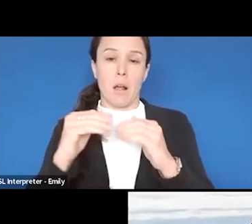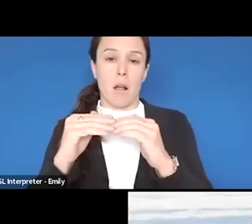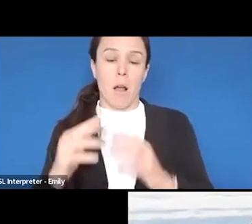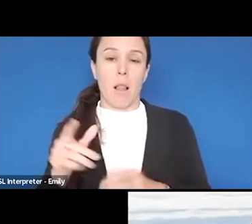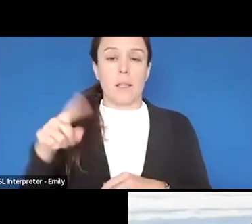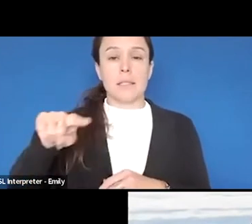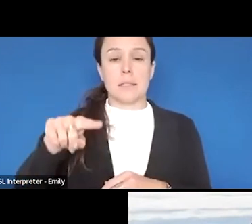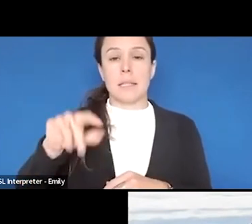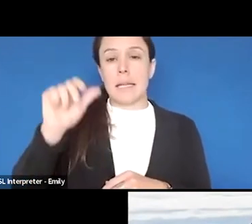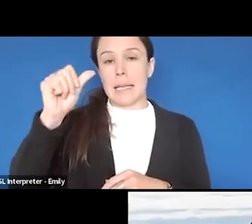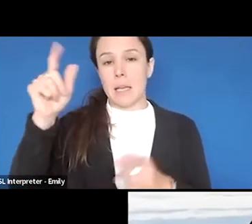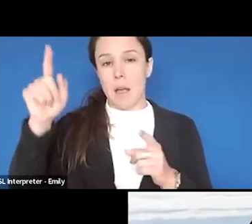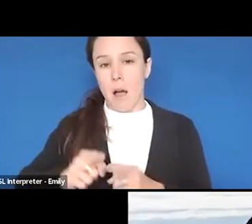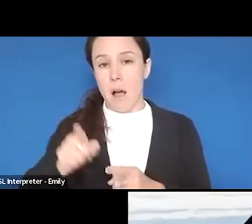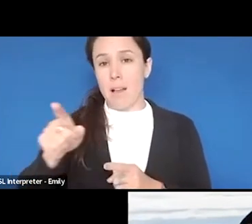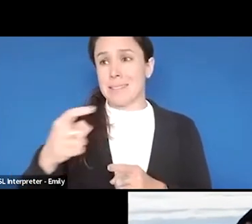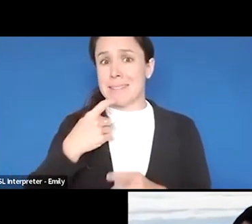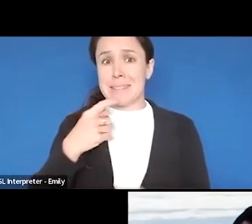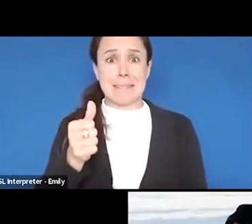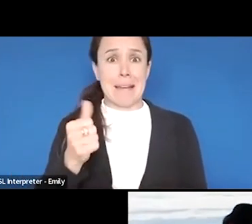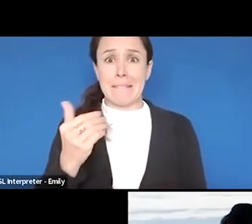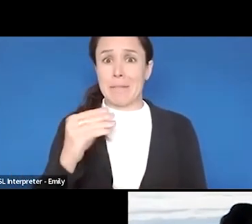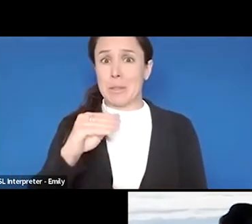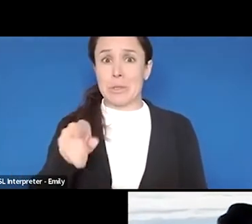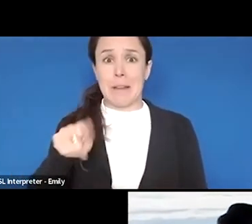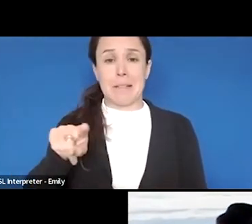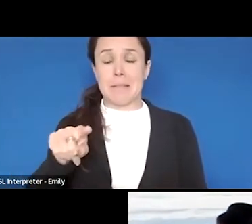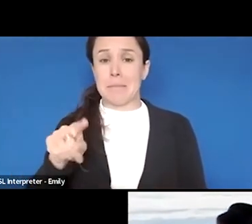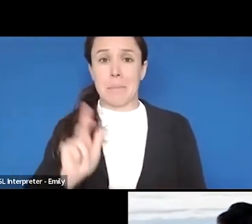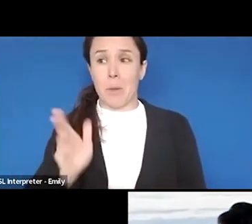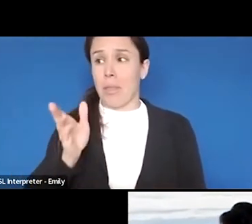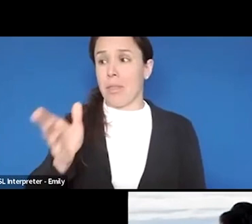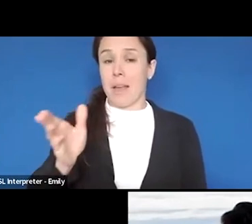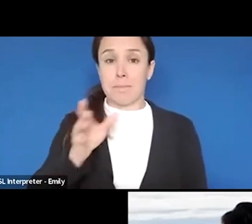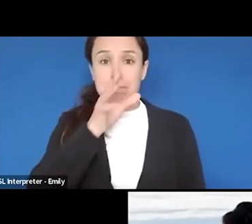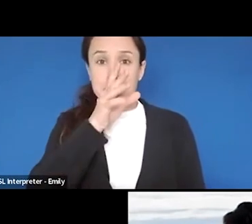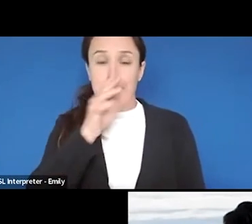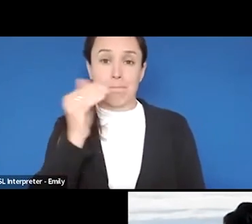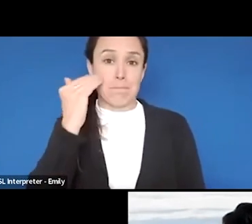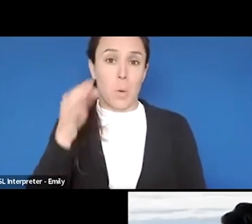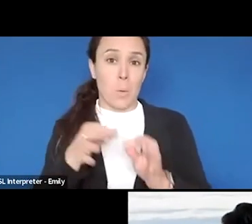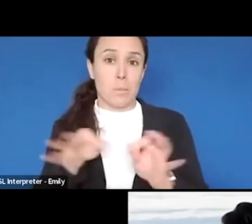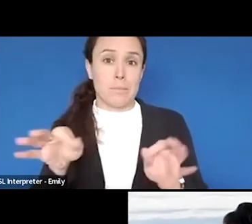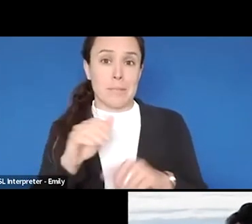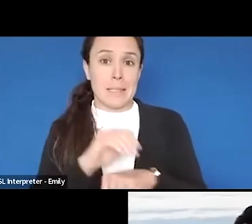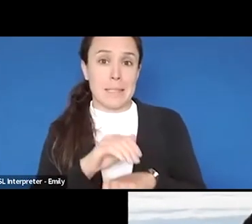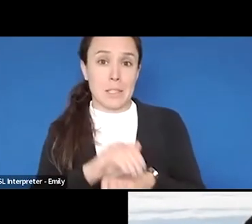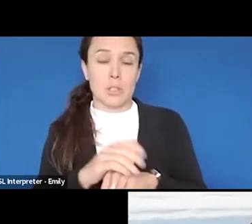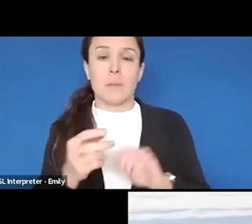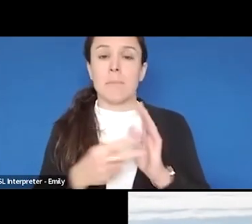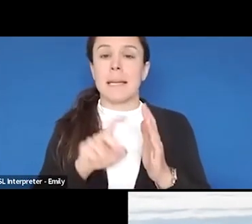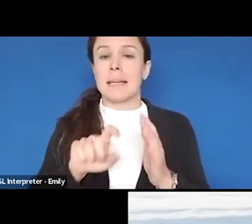of their citizens speak English and therefore they need interfaces that work in other languages and